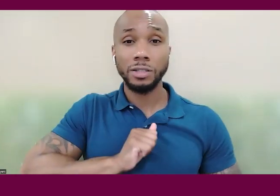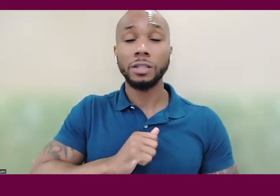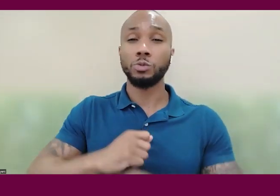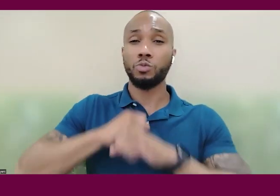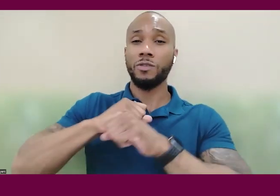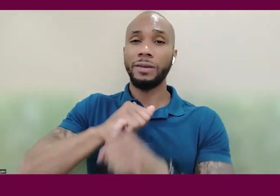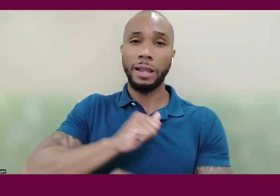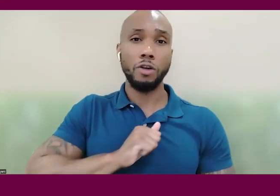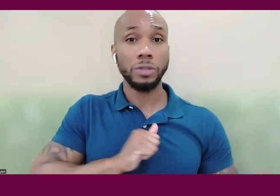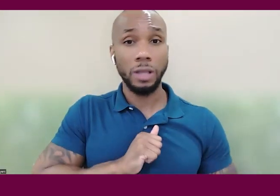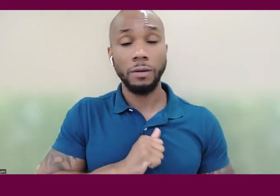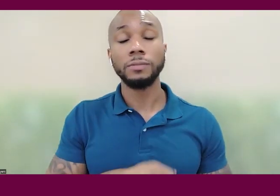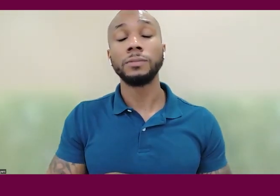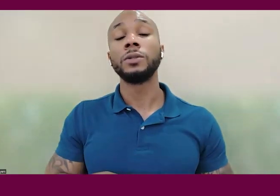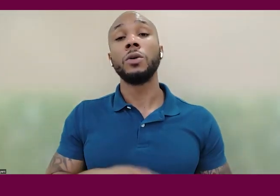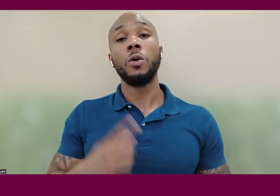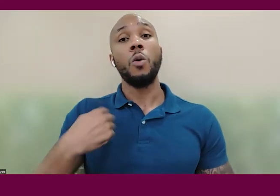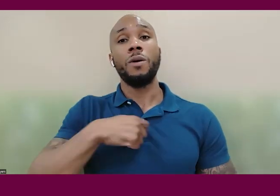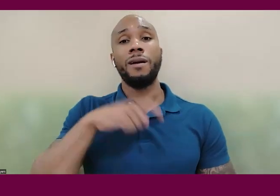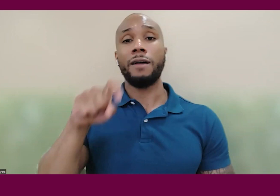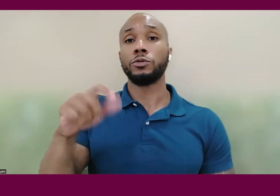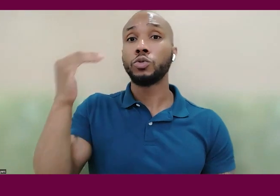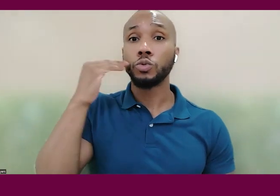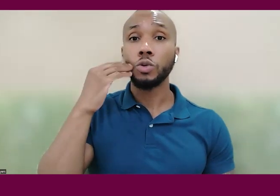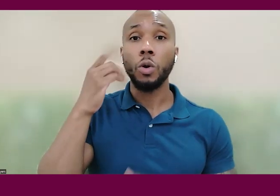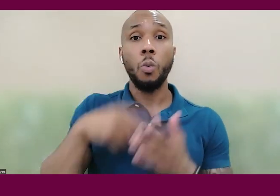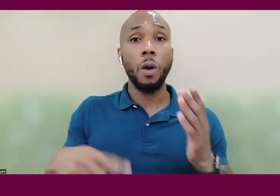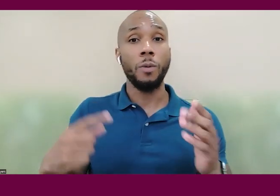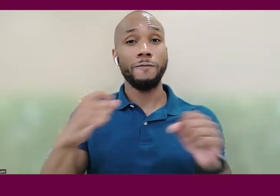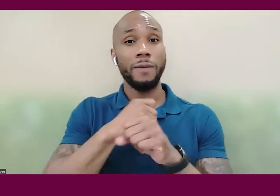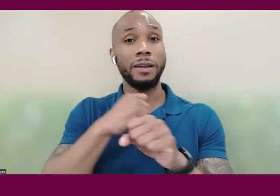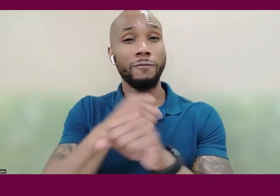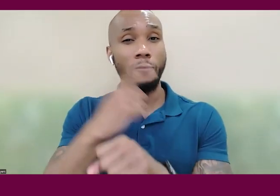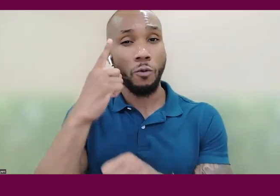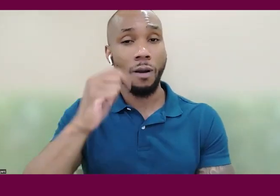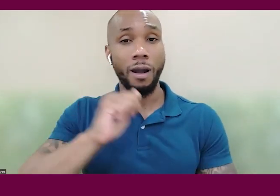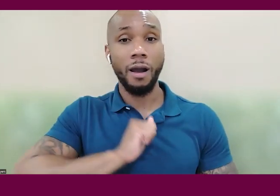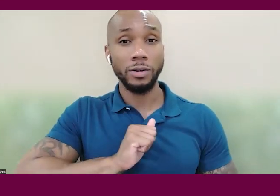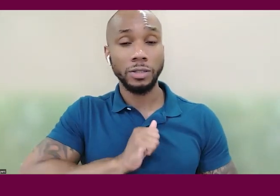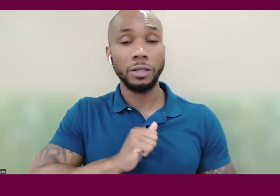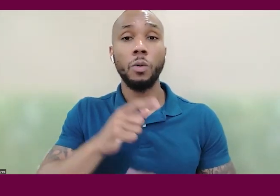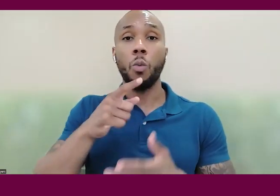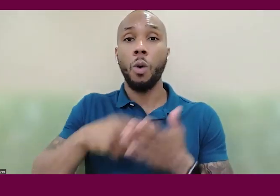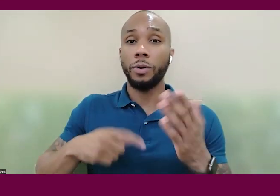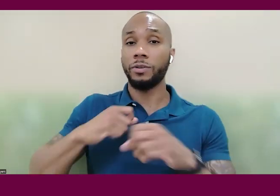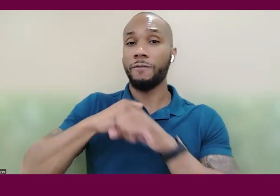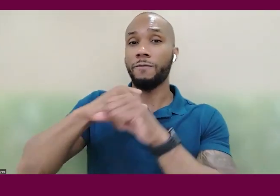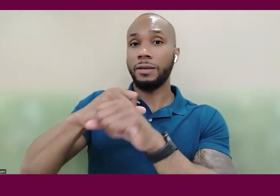We defend ourselves. We have to know that what we're fighting for, for ourselves, what we're defending ourselves